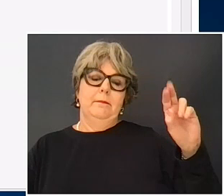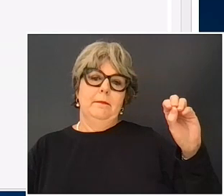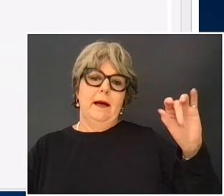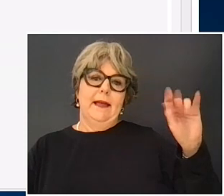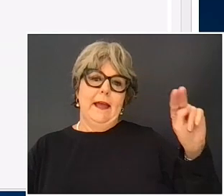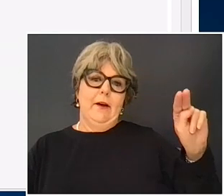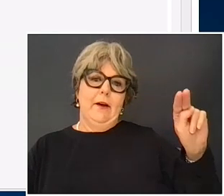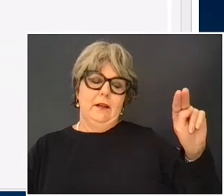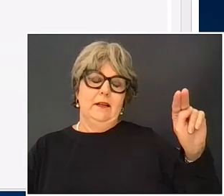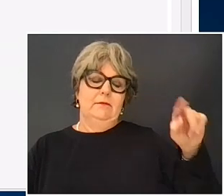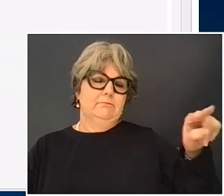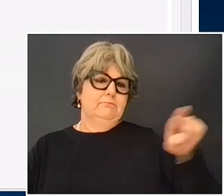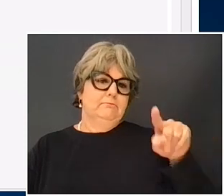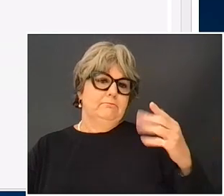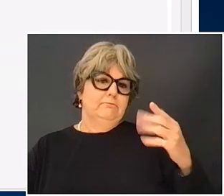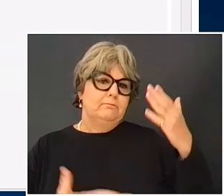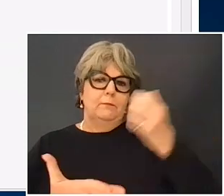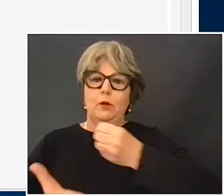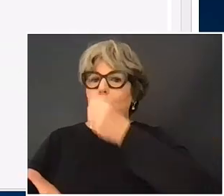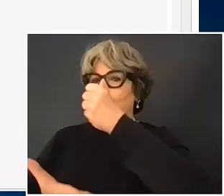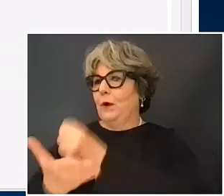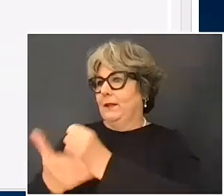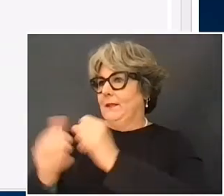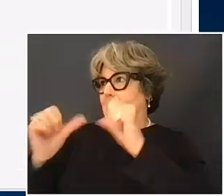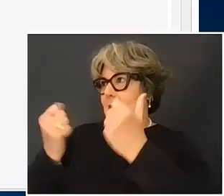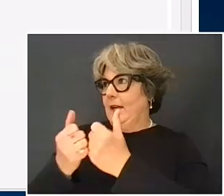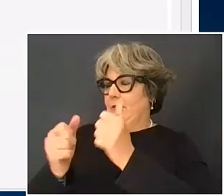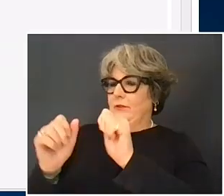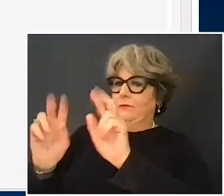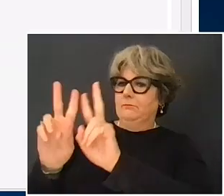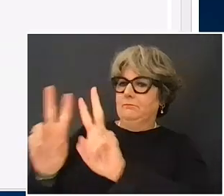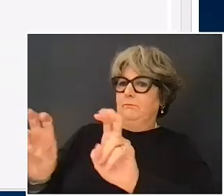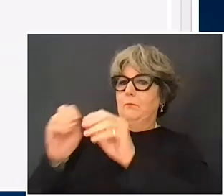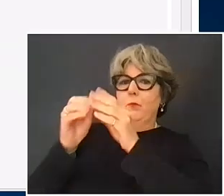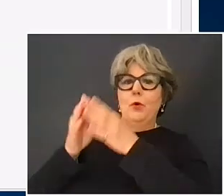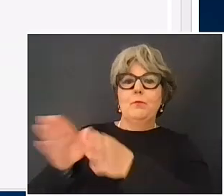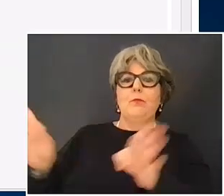have accrediting agencies look at something that is broader than the